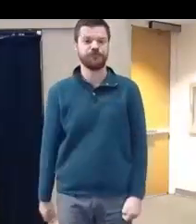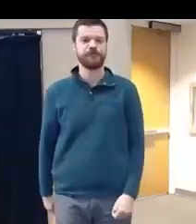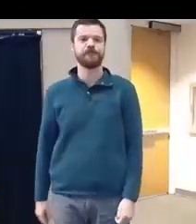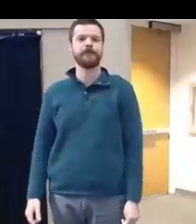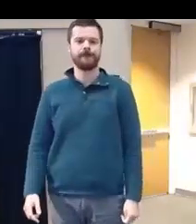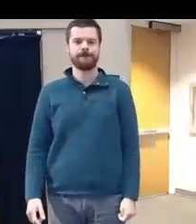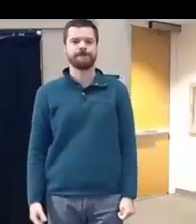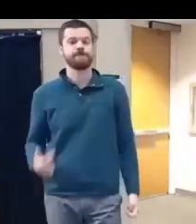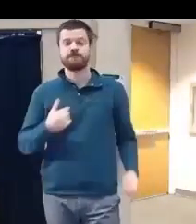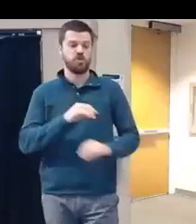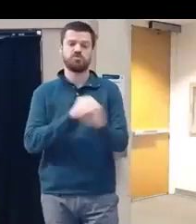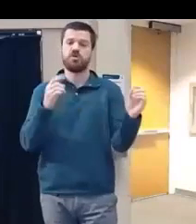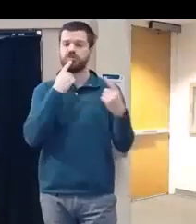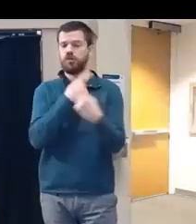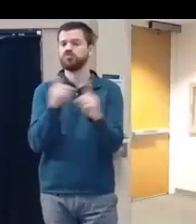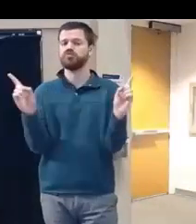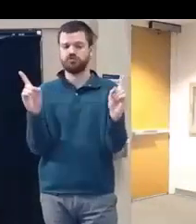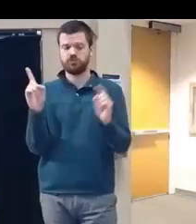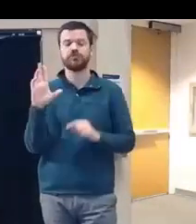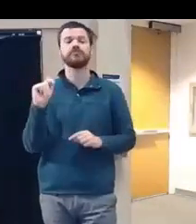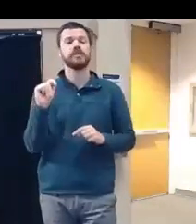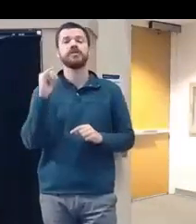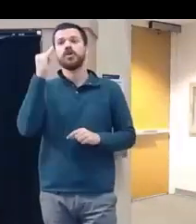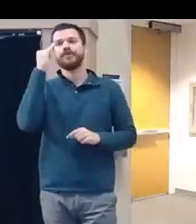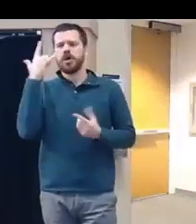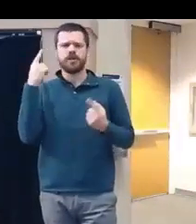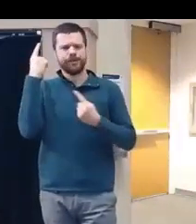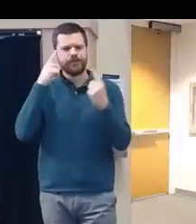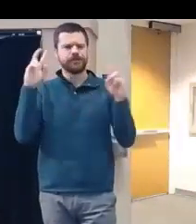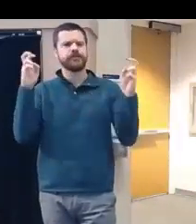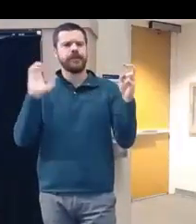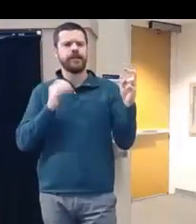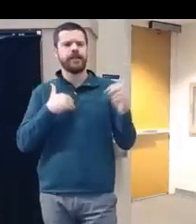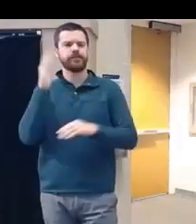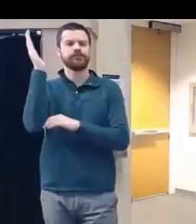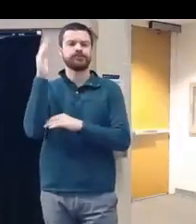we have no disclosures but for those of you who are wondering what the title of our talk means